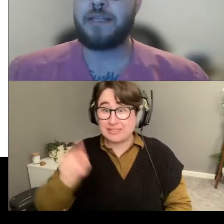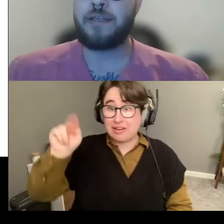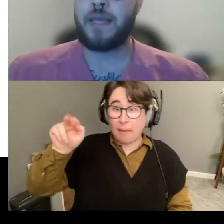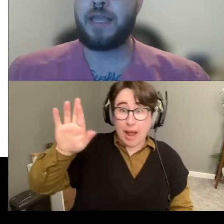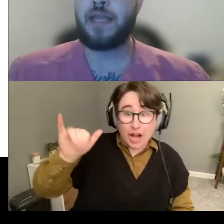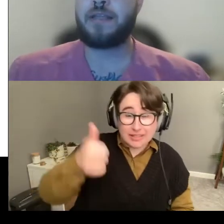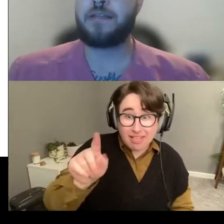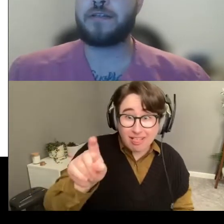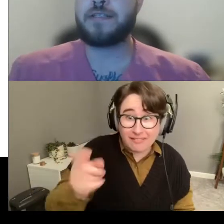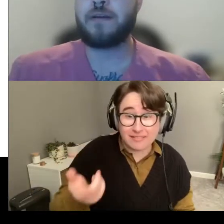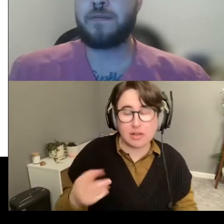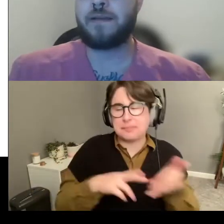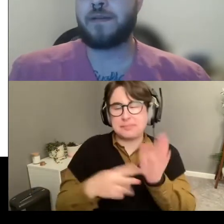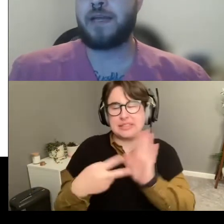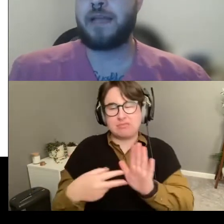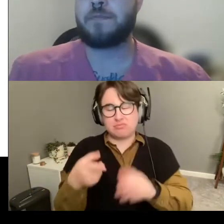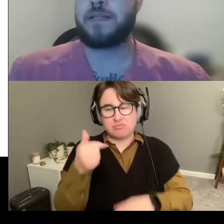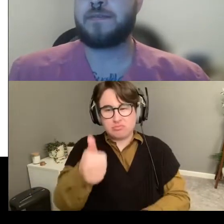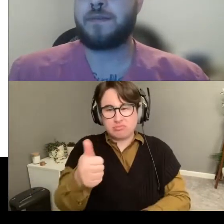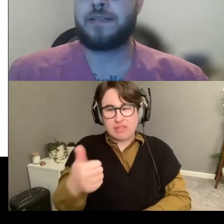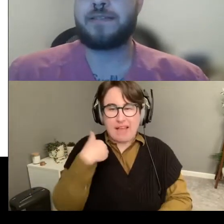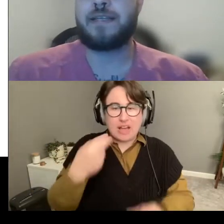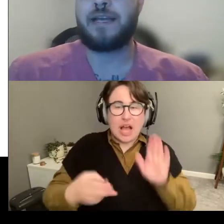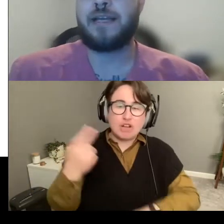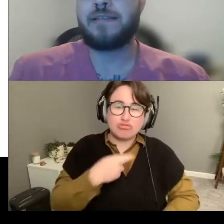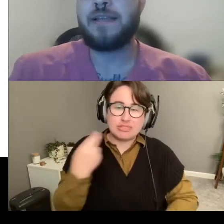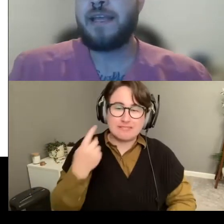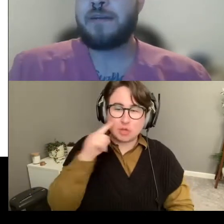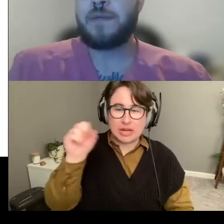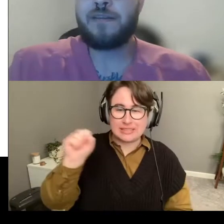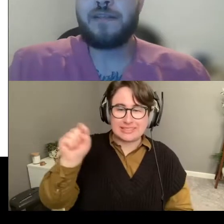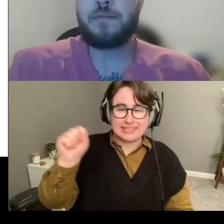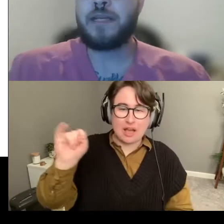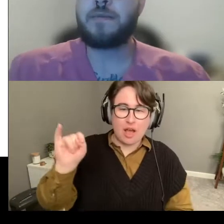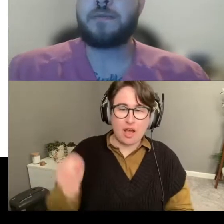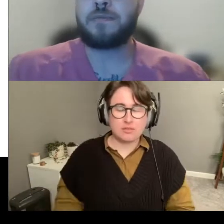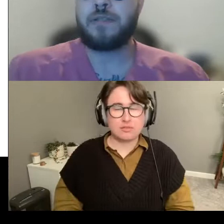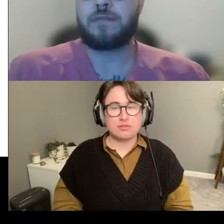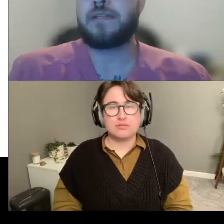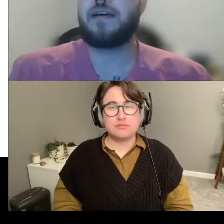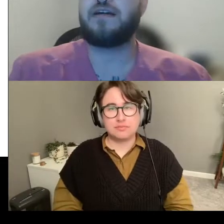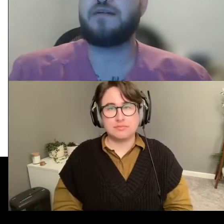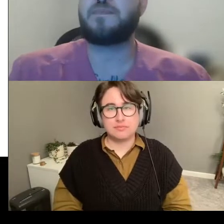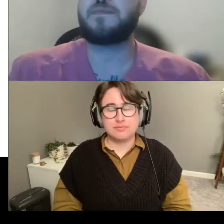that you may yourself have a high risk for STIs, and we know that many people don't.